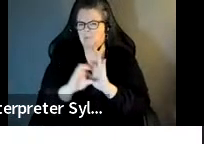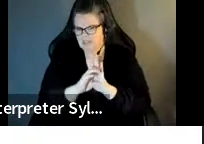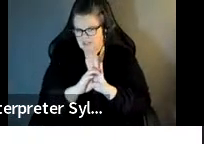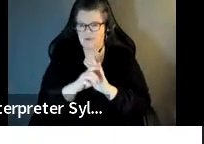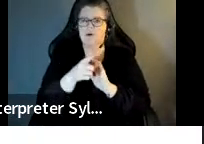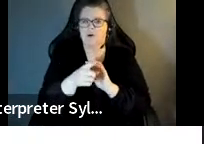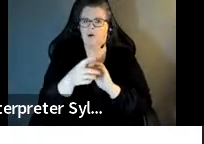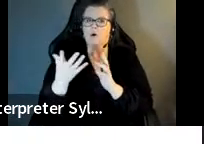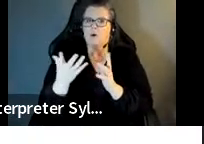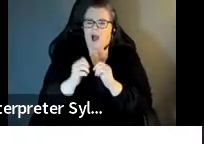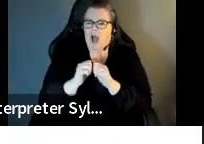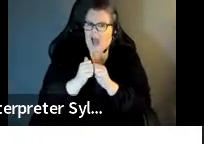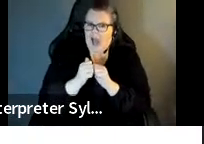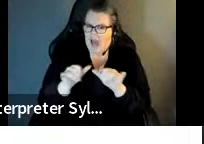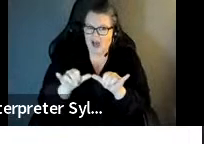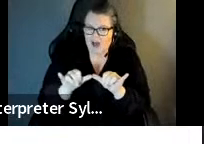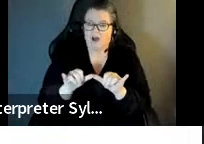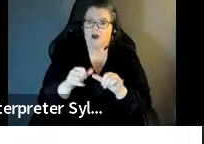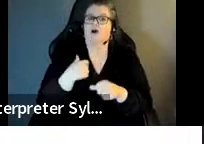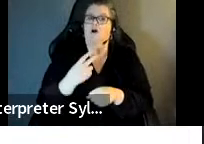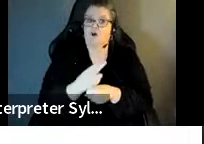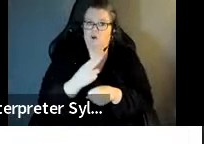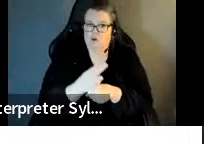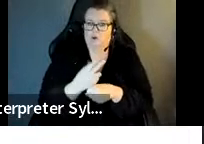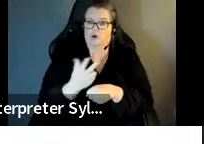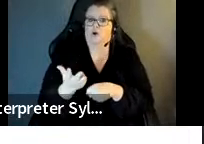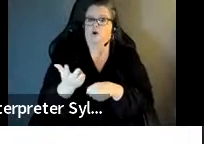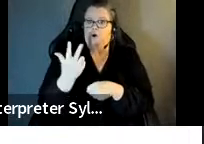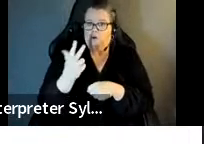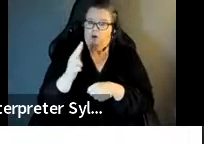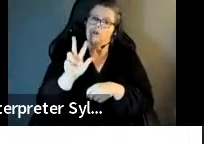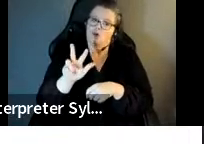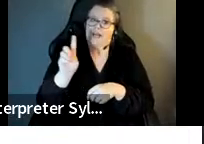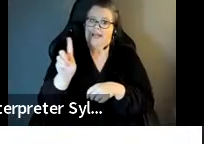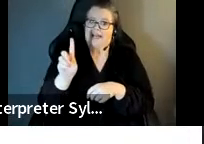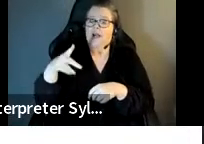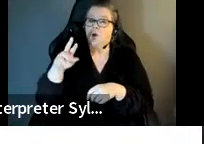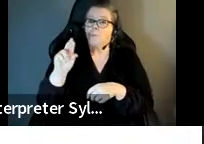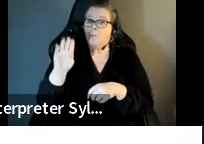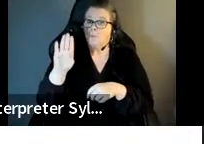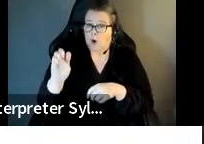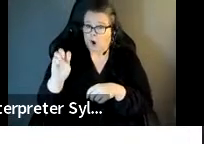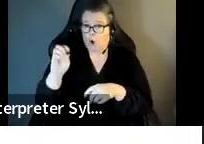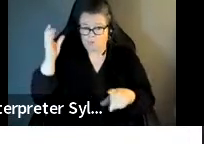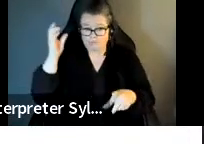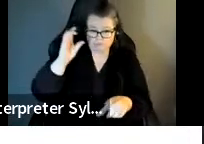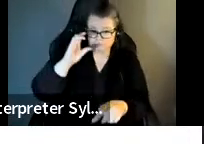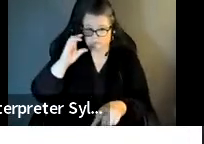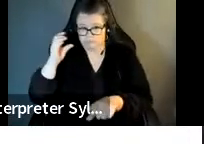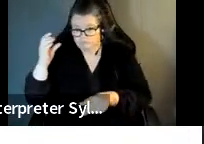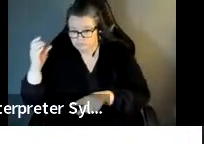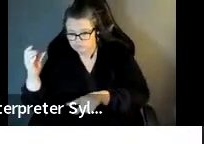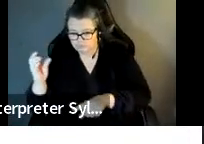We used a three dimensional electro-mechanical probe, so to record locations of specific